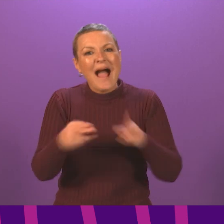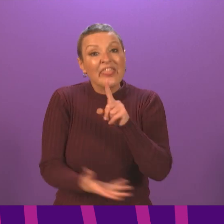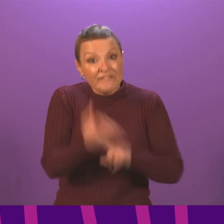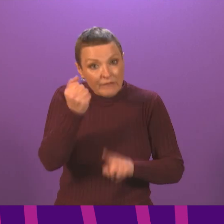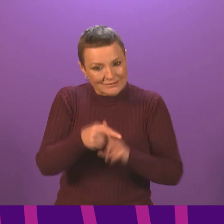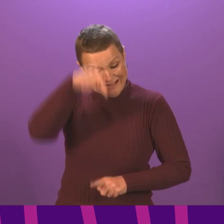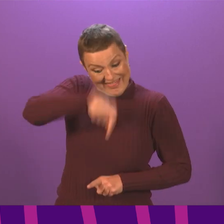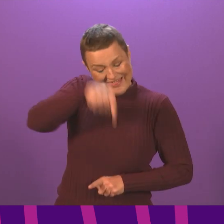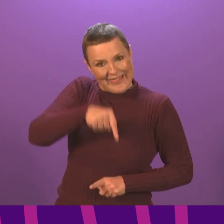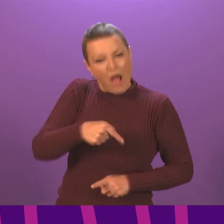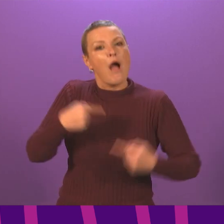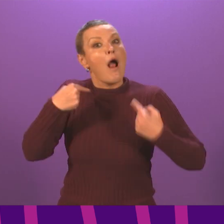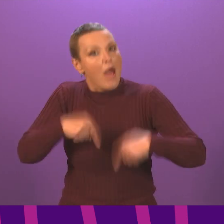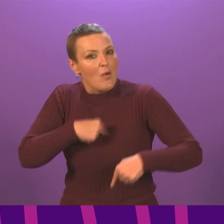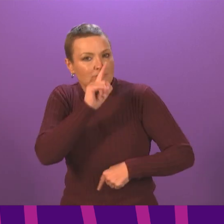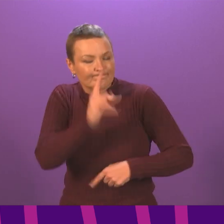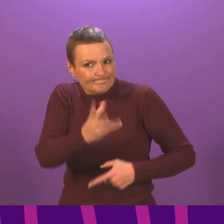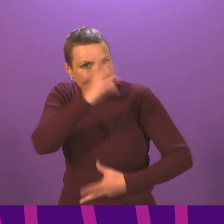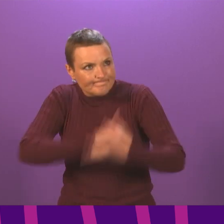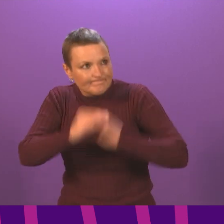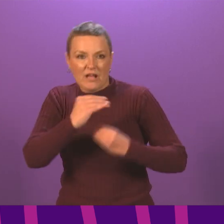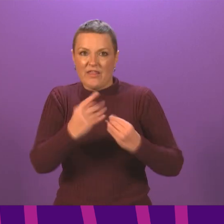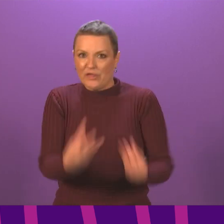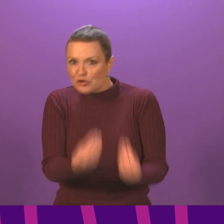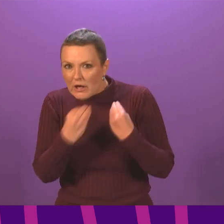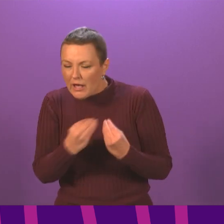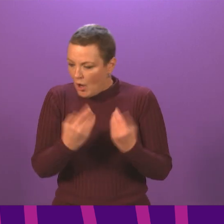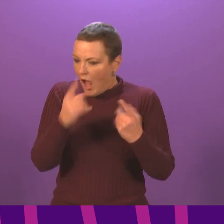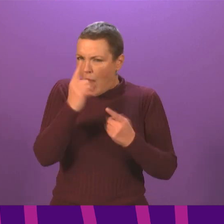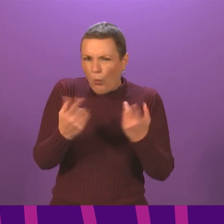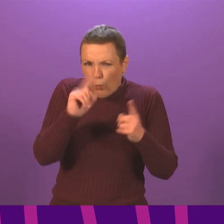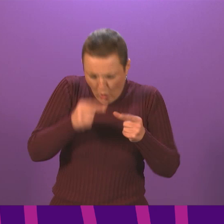directly with care homes to provide training so that people understand how lateral flow